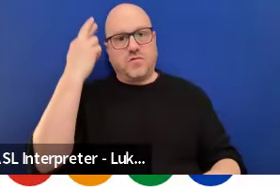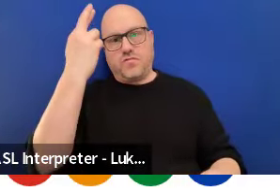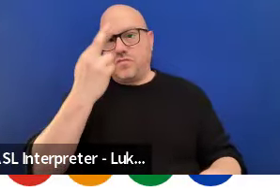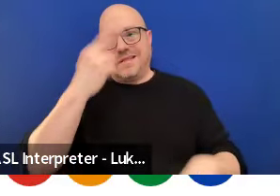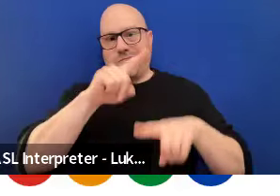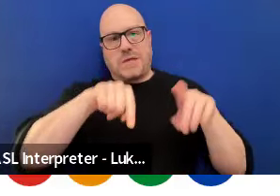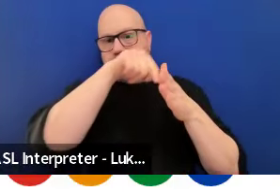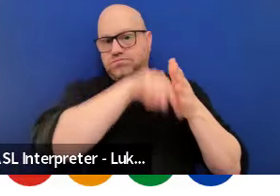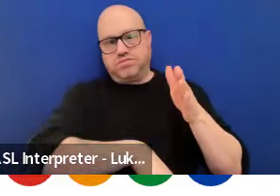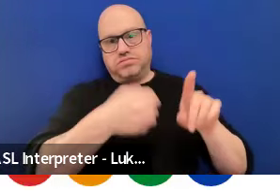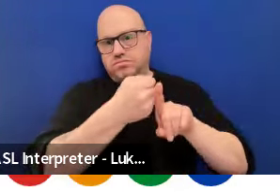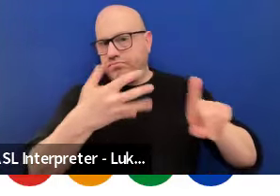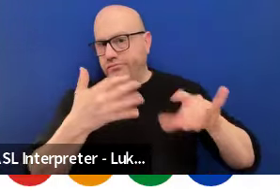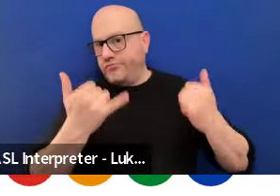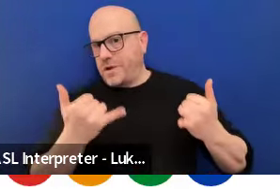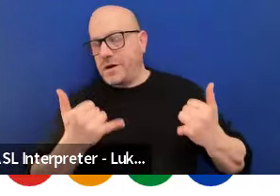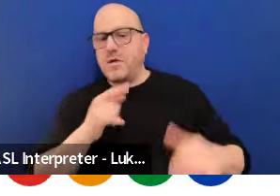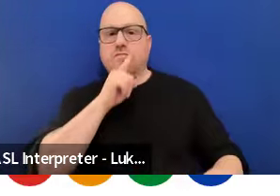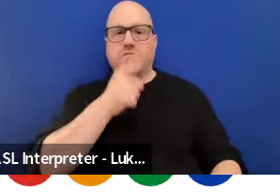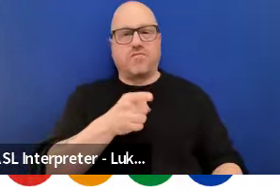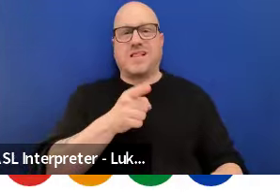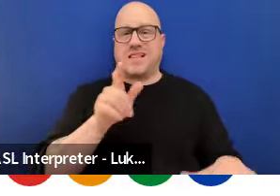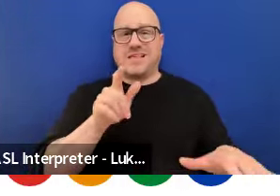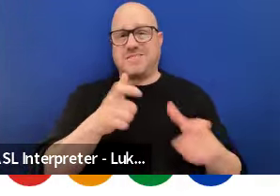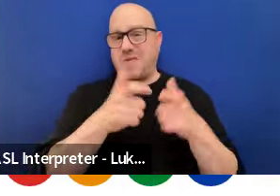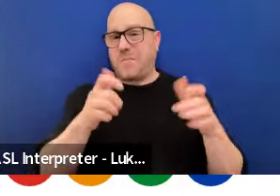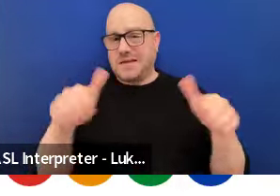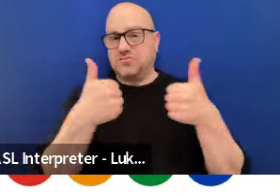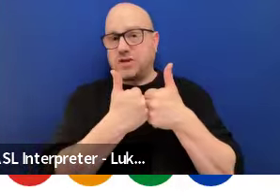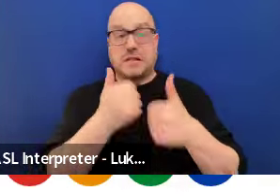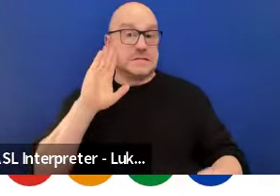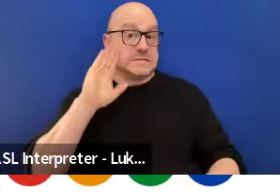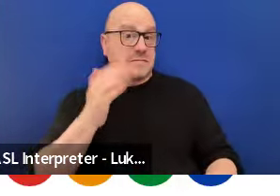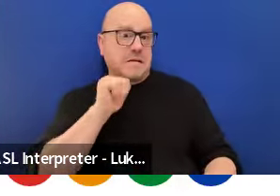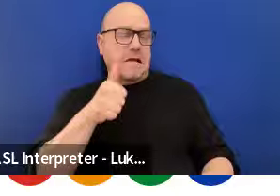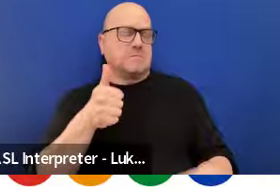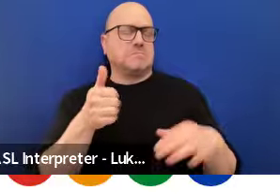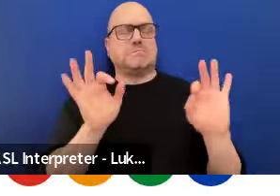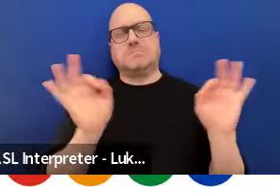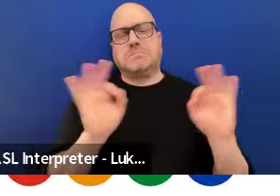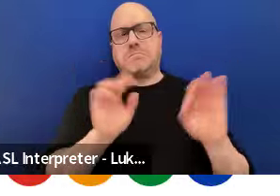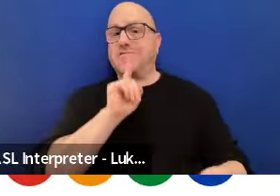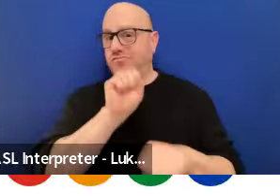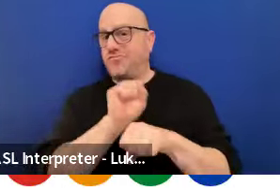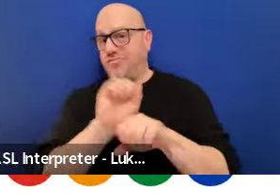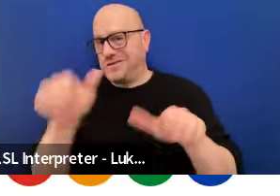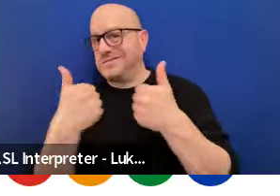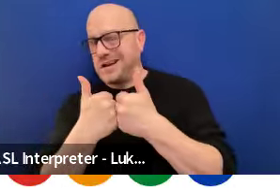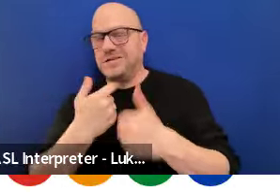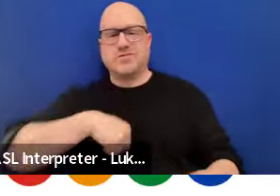WHERE THEY LACK TODAY. AND FOR REASONS I WON'T GO INTO